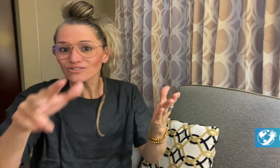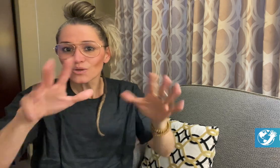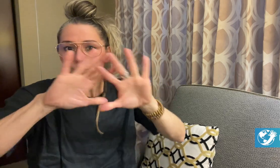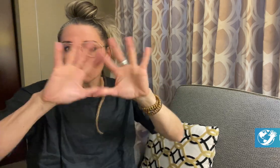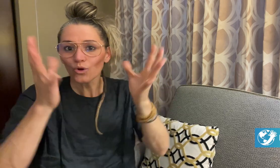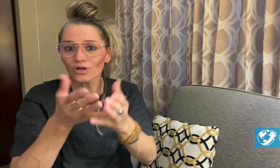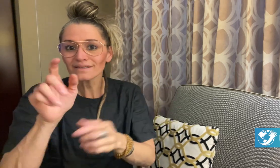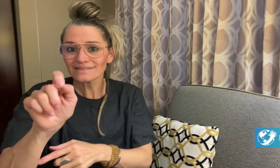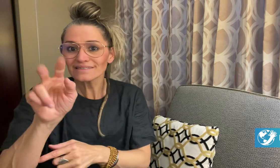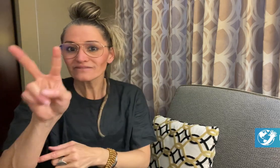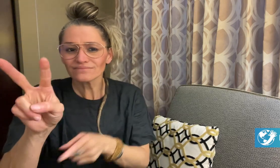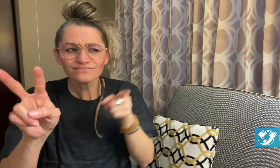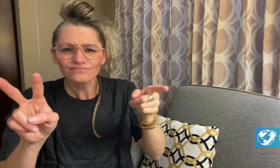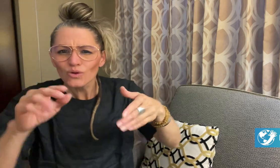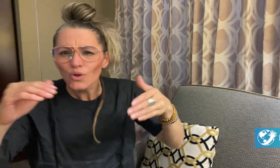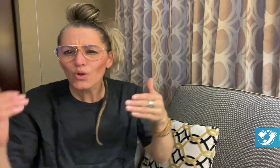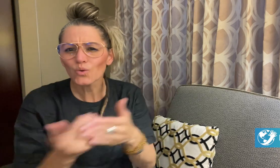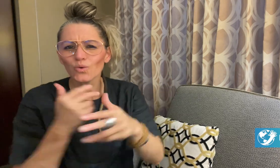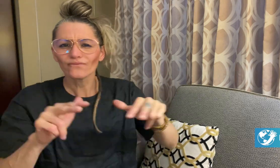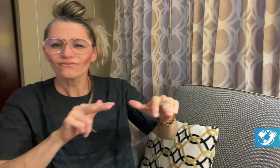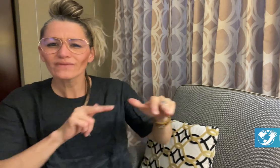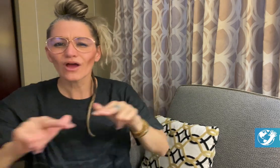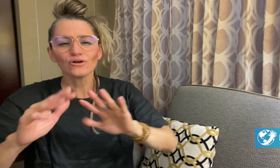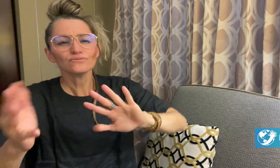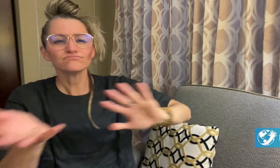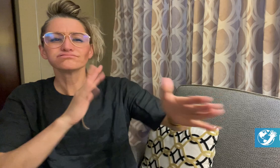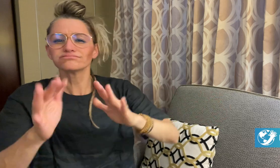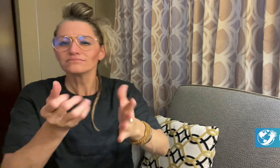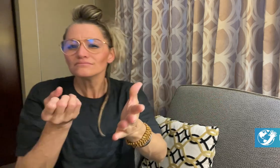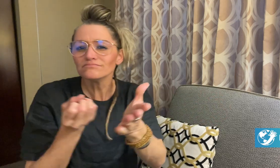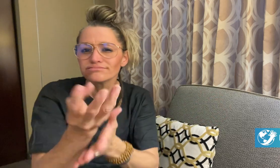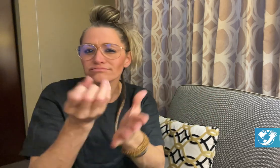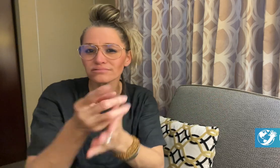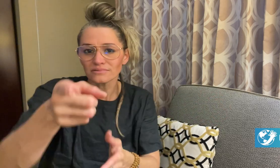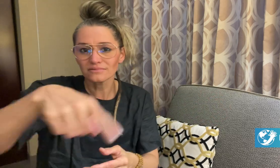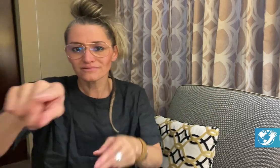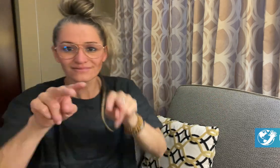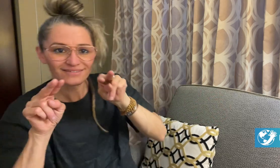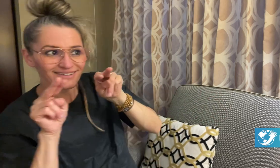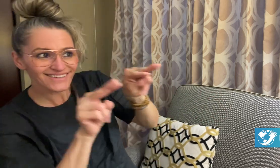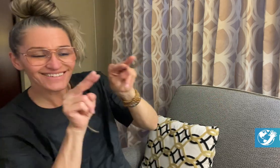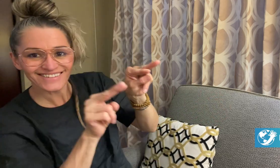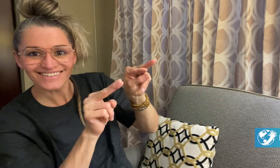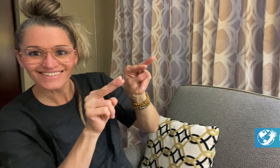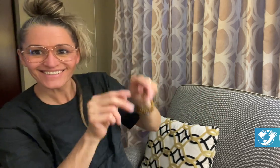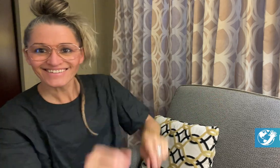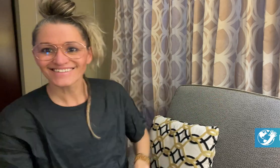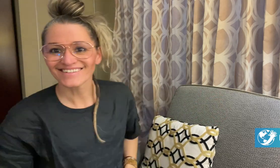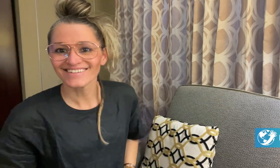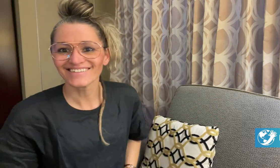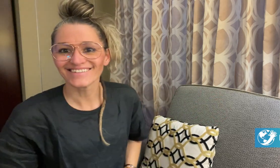H3 World TV to get new video updates!